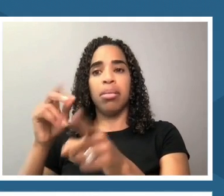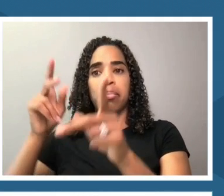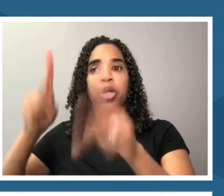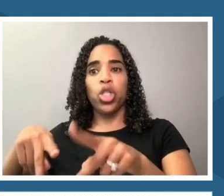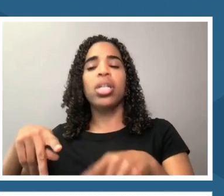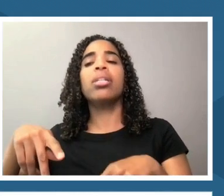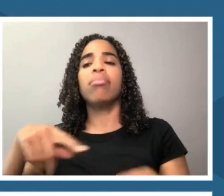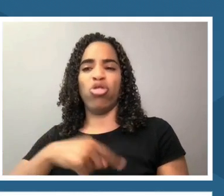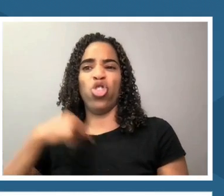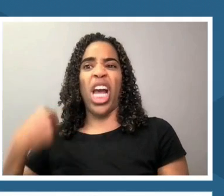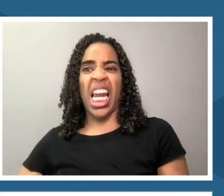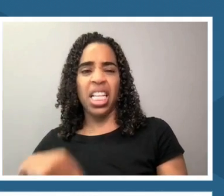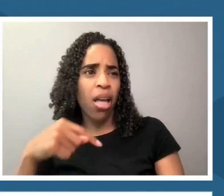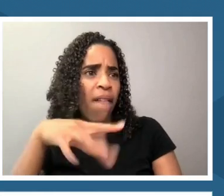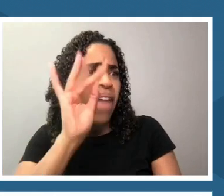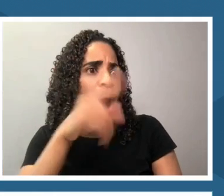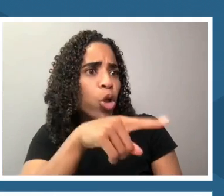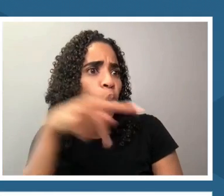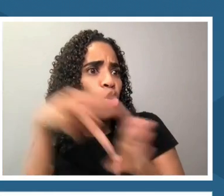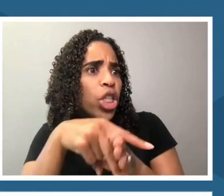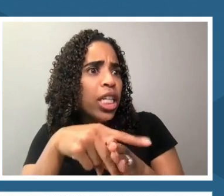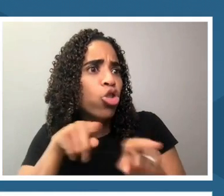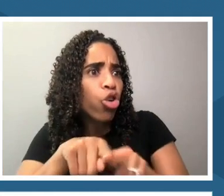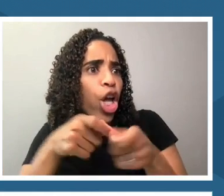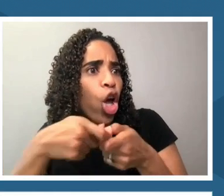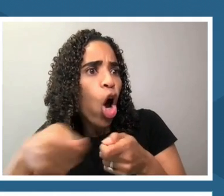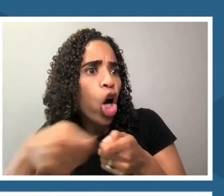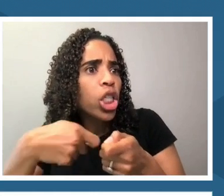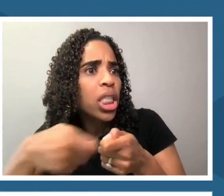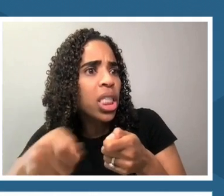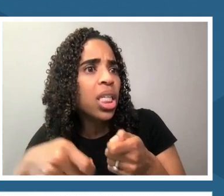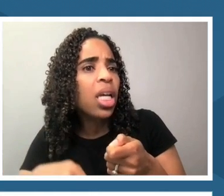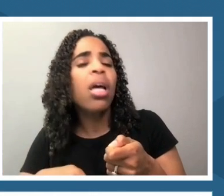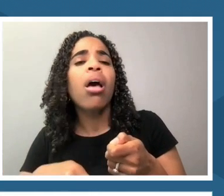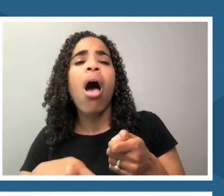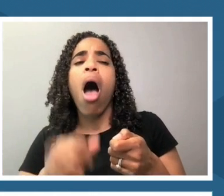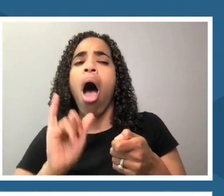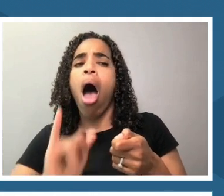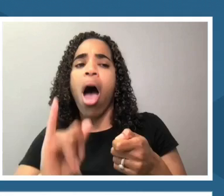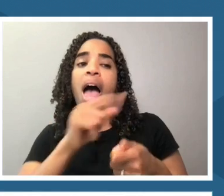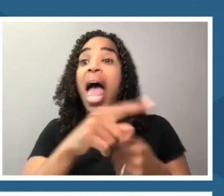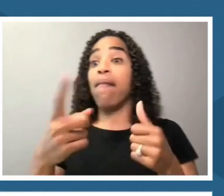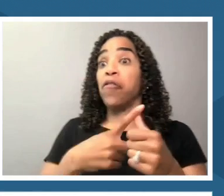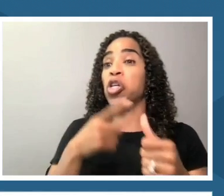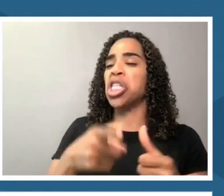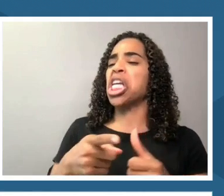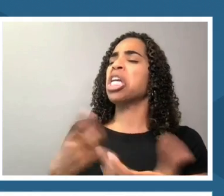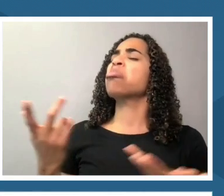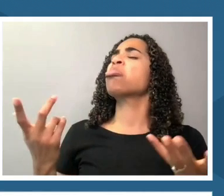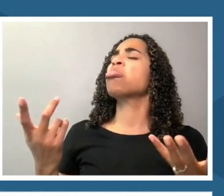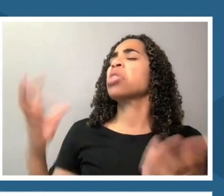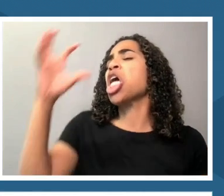cheating in a card game at first the cheater treats us in like a child and